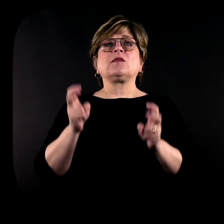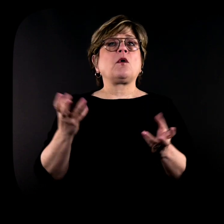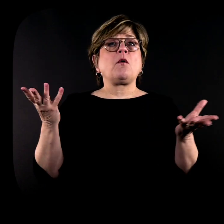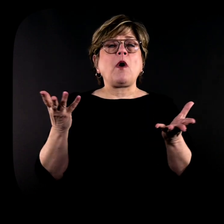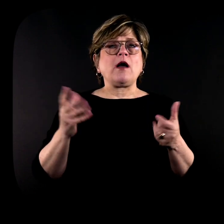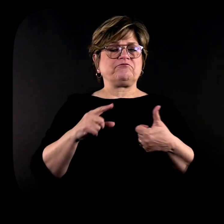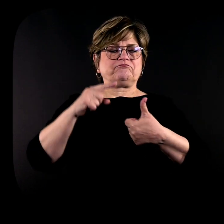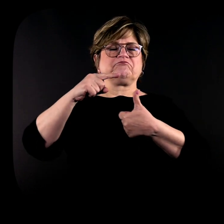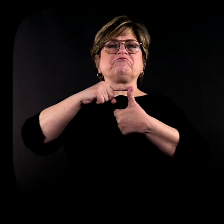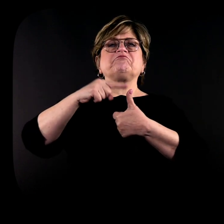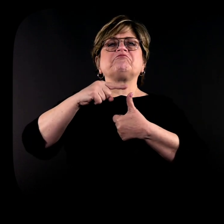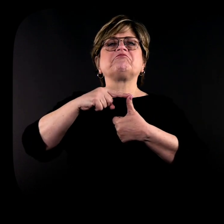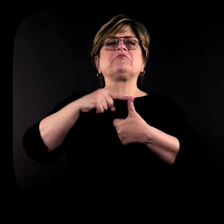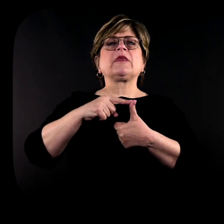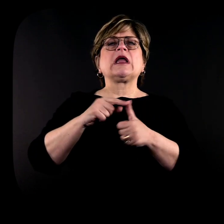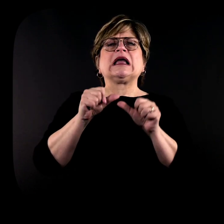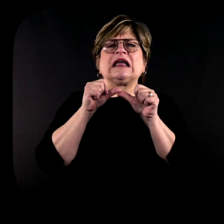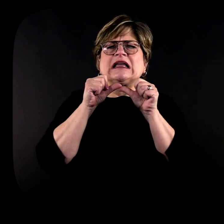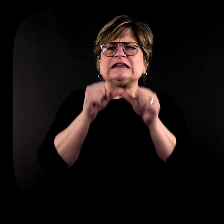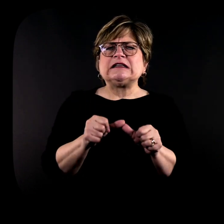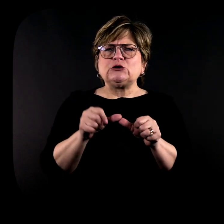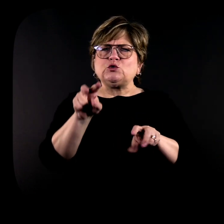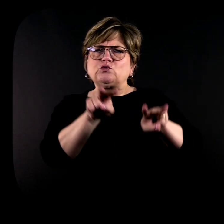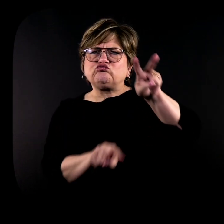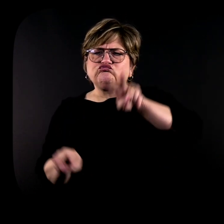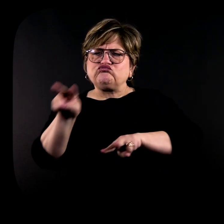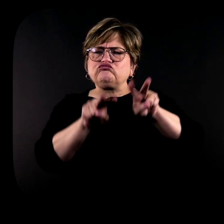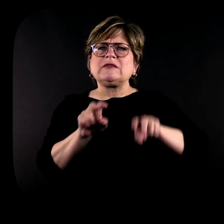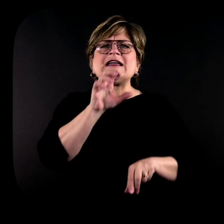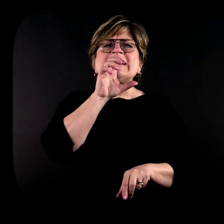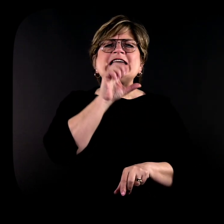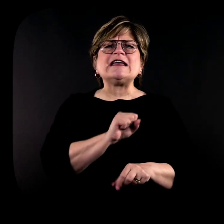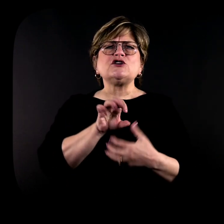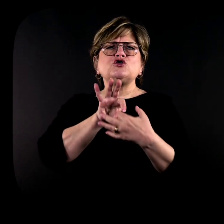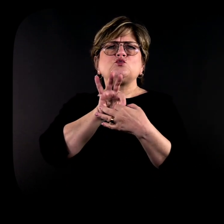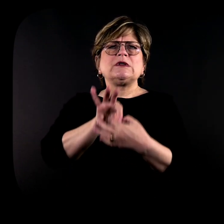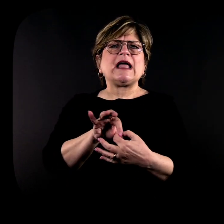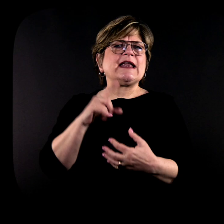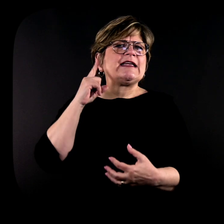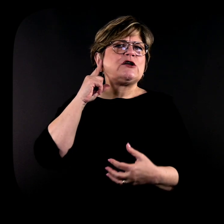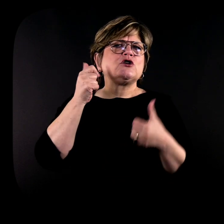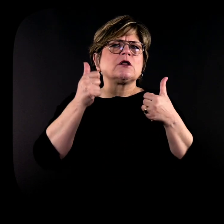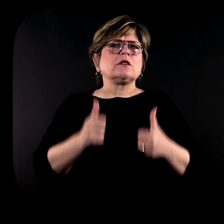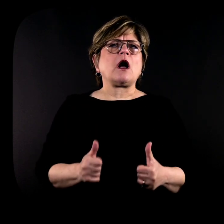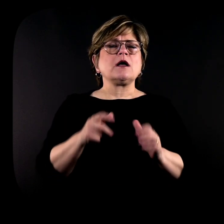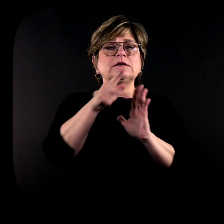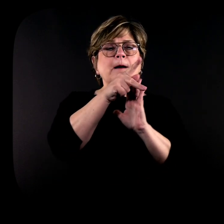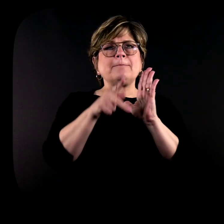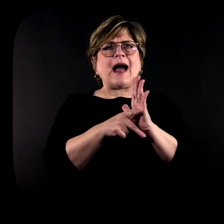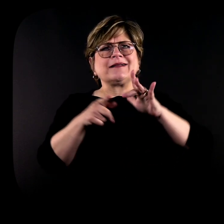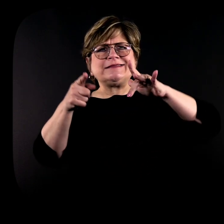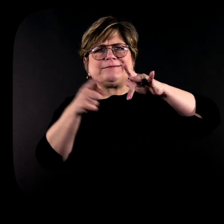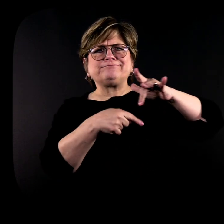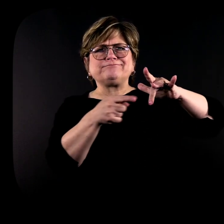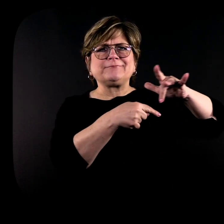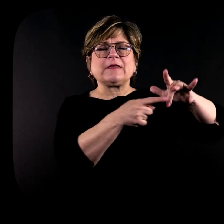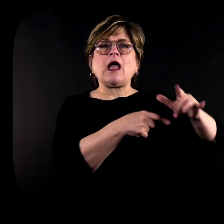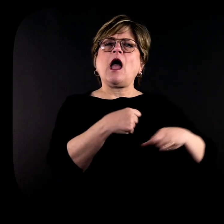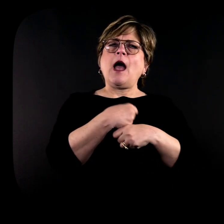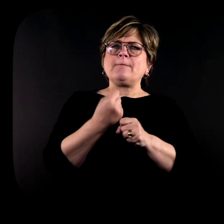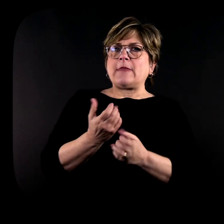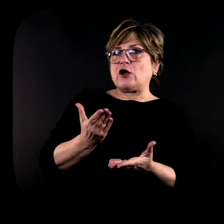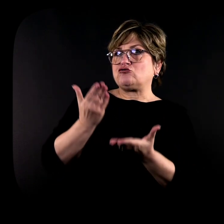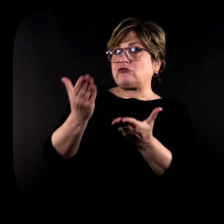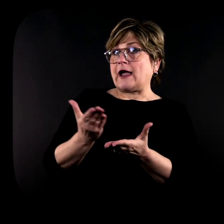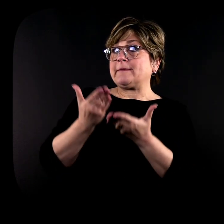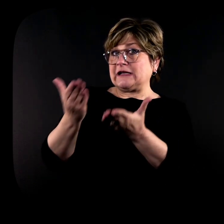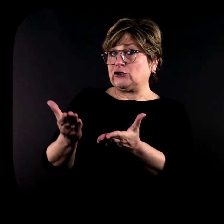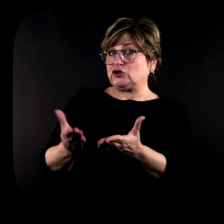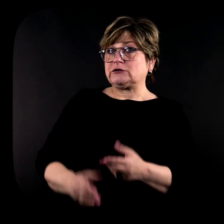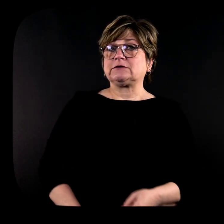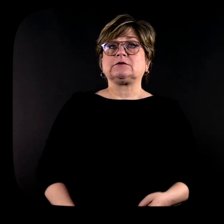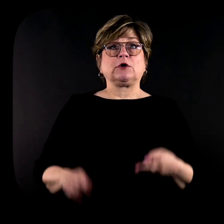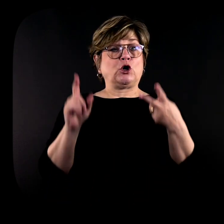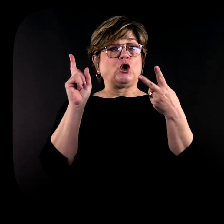• Continue to review age-related hearing loss policy gaps and make recommendations